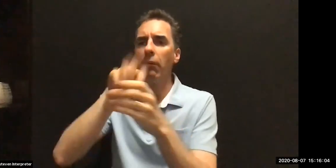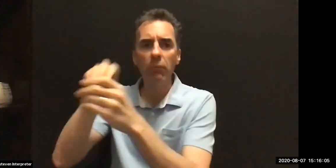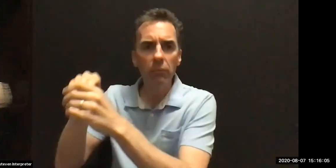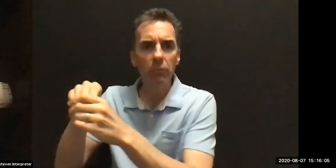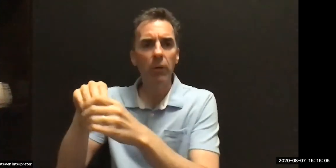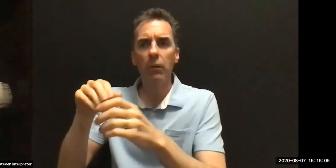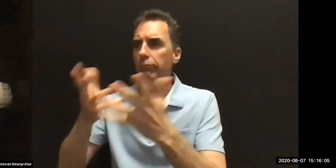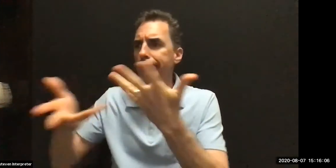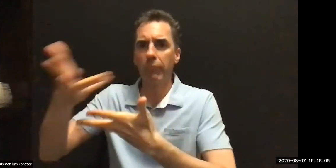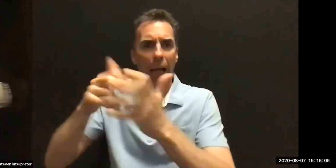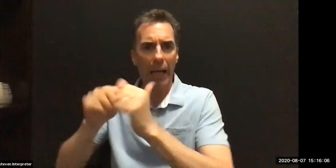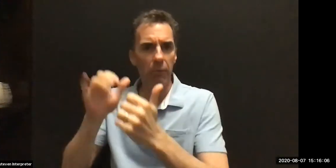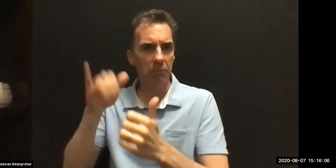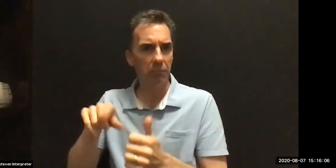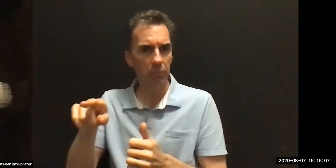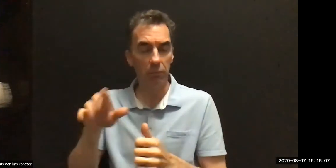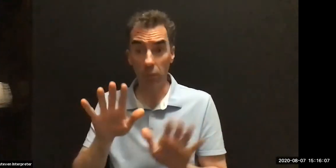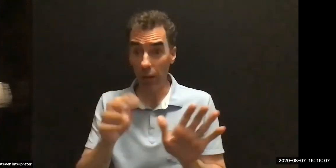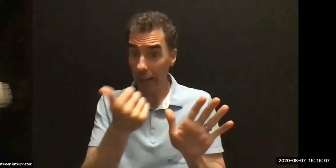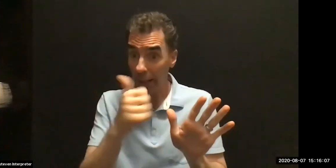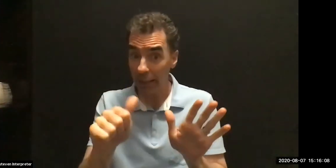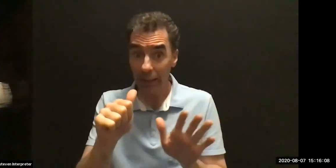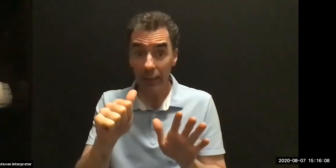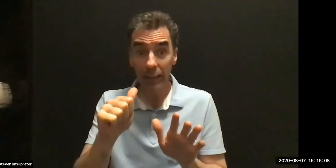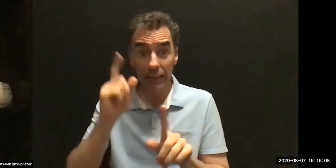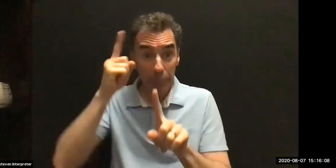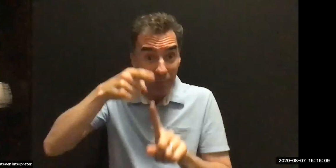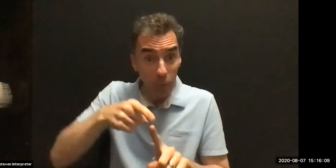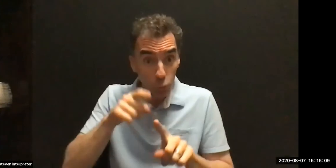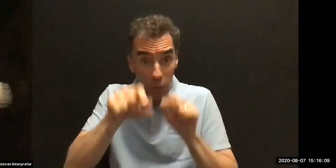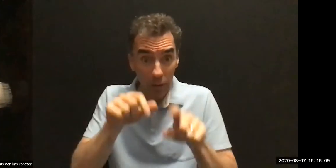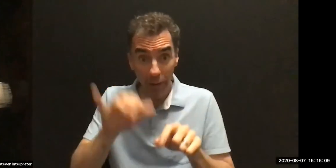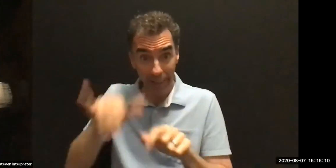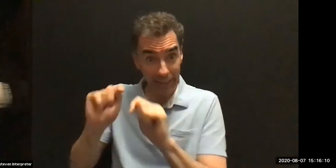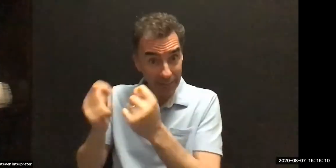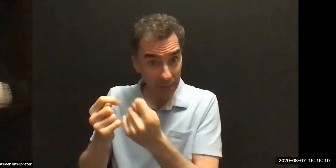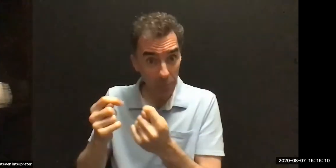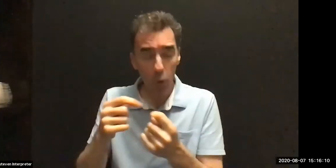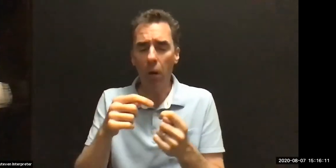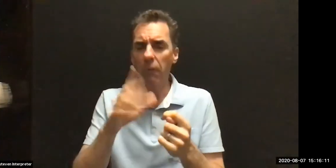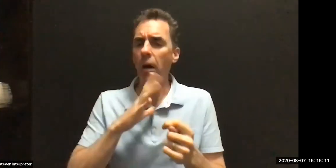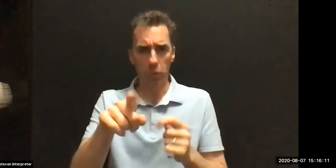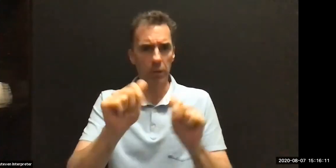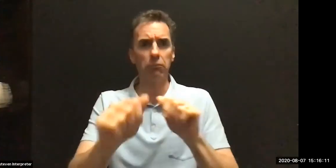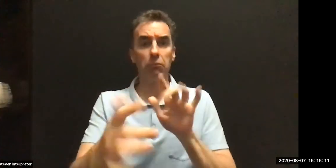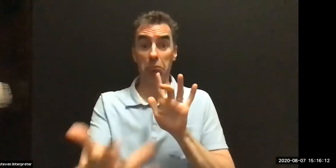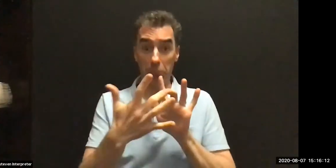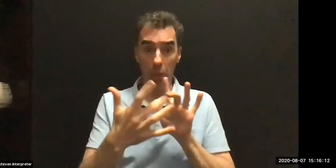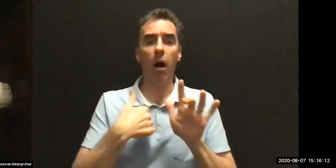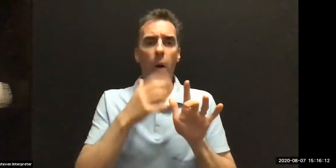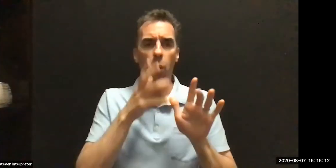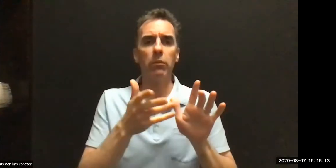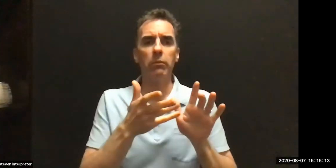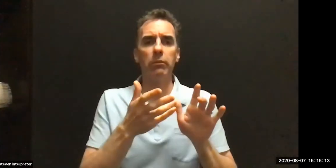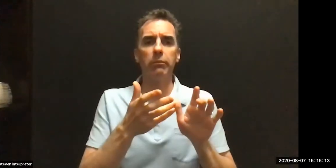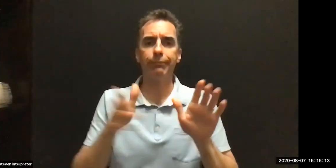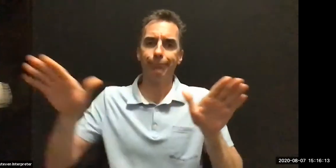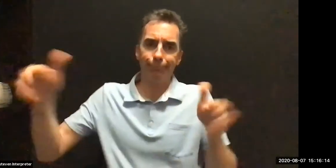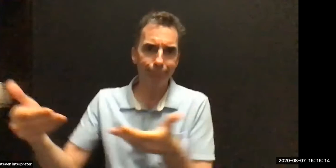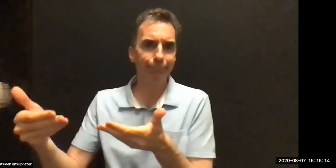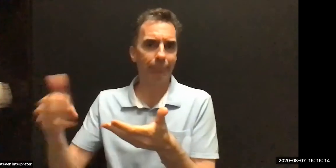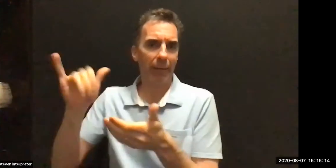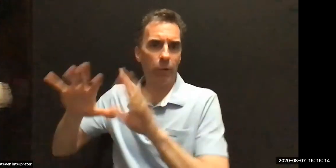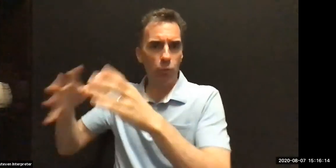Channelle Charest: Specific questions or you or you want to be connected with someone on the team. Who's already doing that, feel free to reach out to me and I will, I will connect you directly to the folks who are actually kind of doing the trial process.